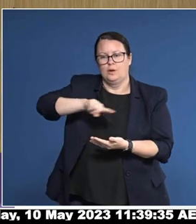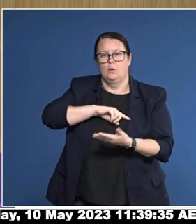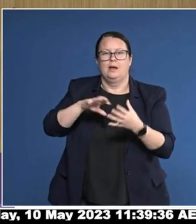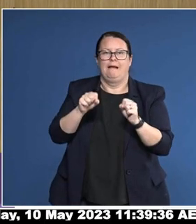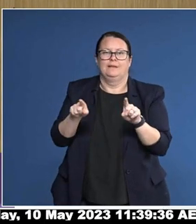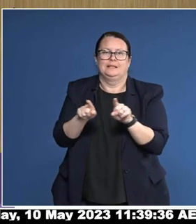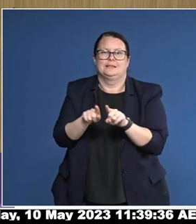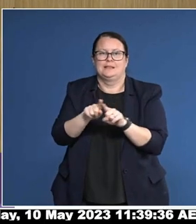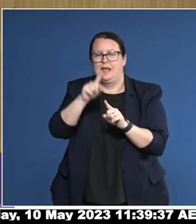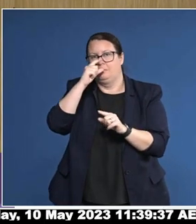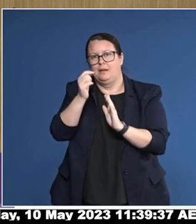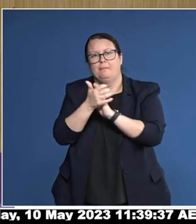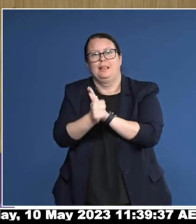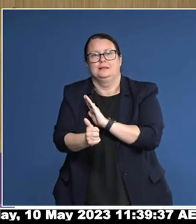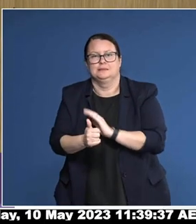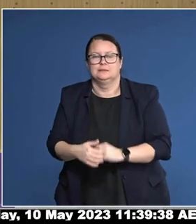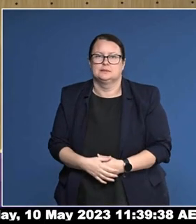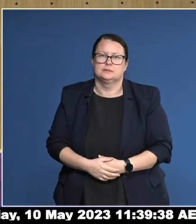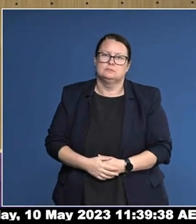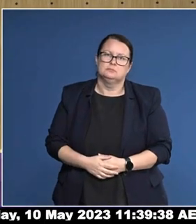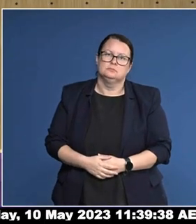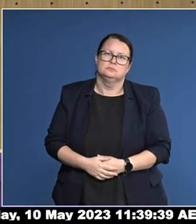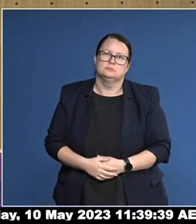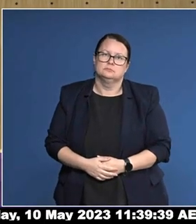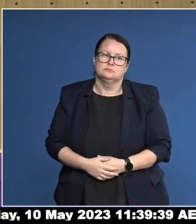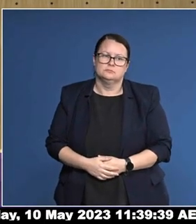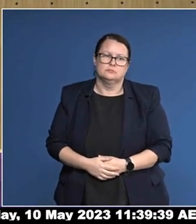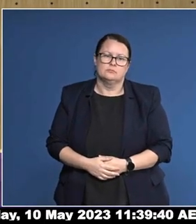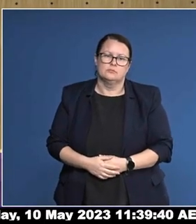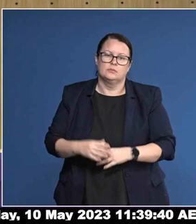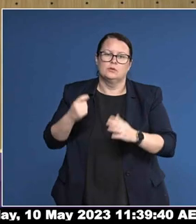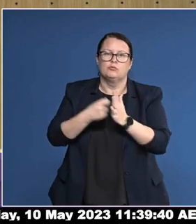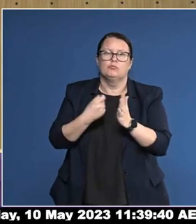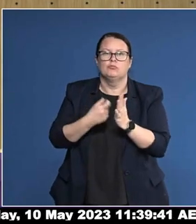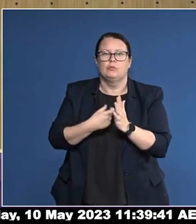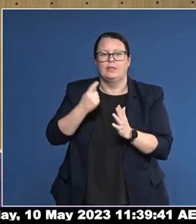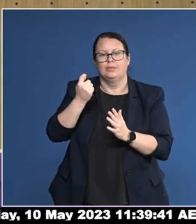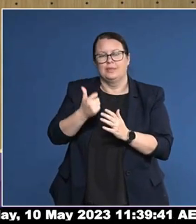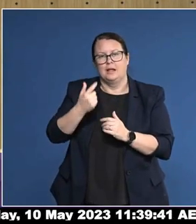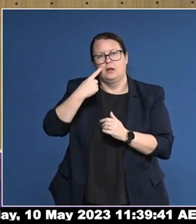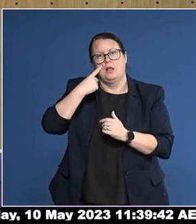That, I guess, that's the starting point as opposed to looking for those opportunities